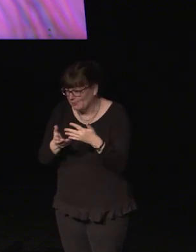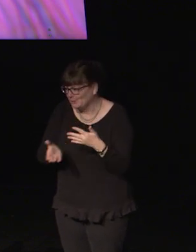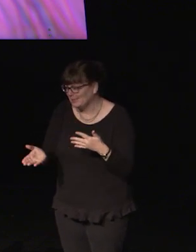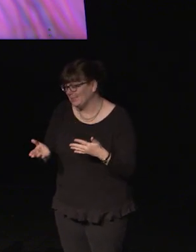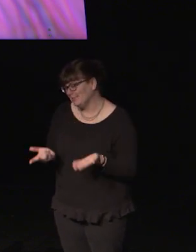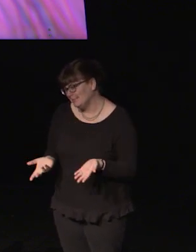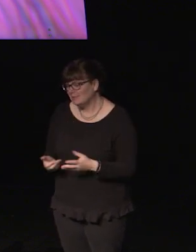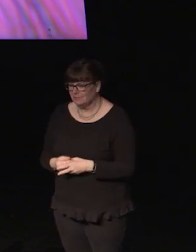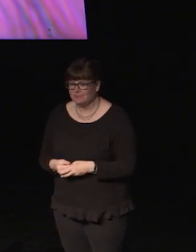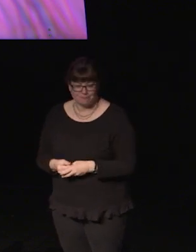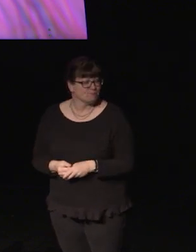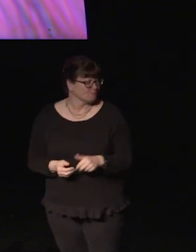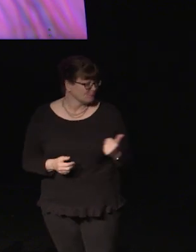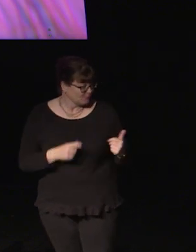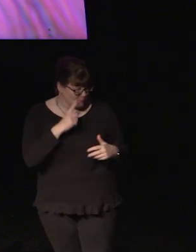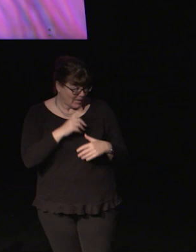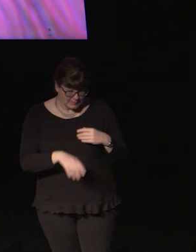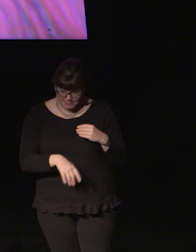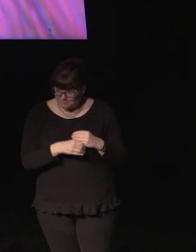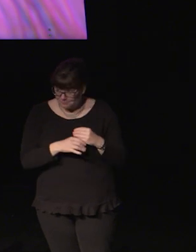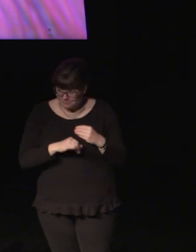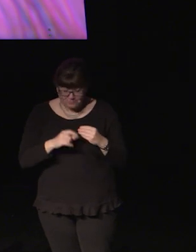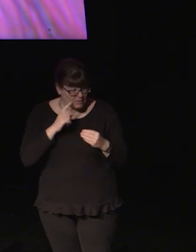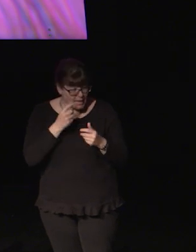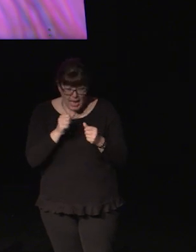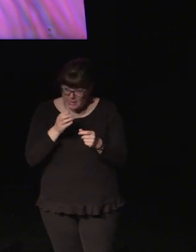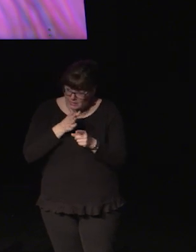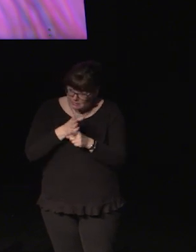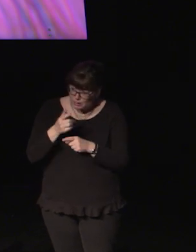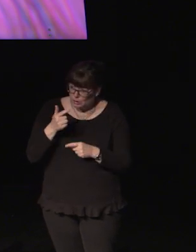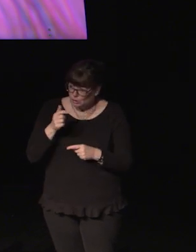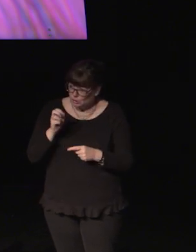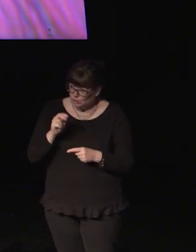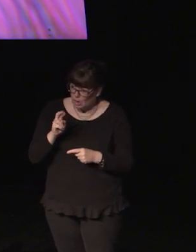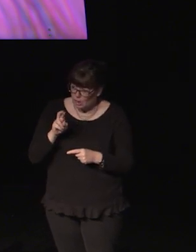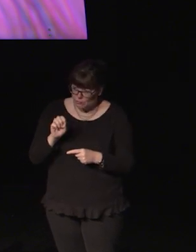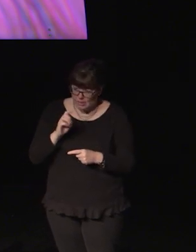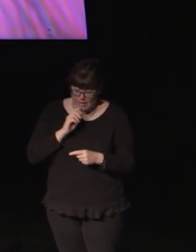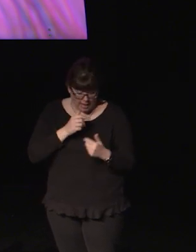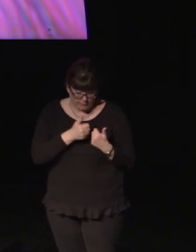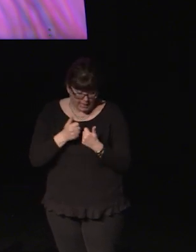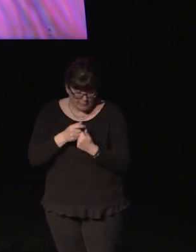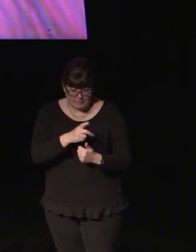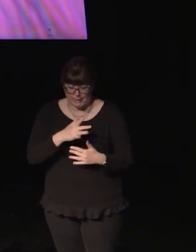Yeah. -In addition to that, are there any genres of games that you typically would avoid